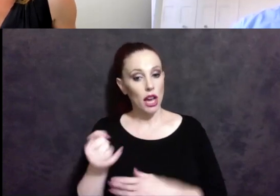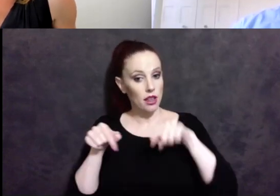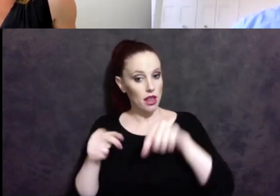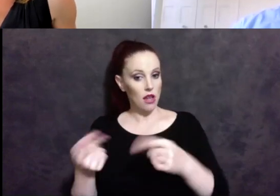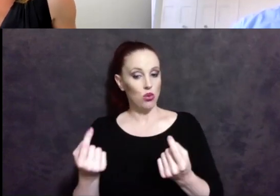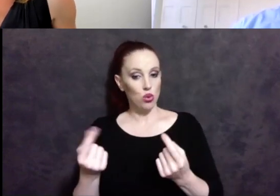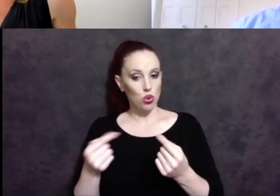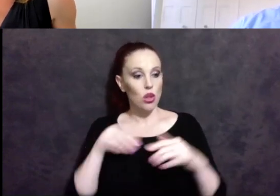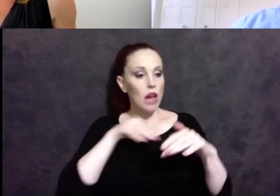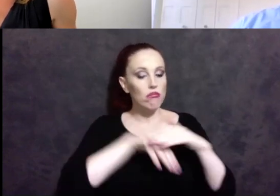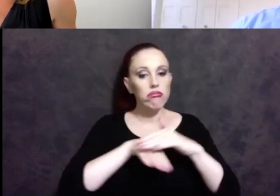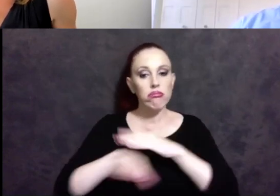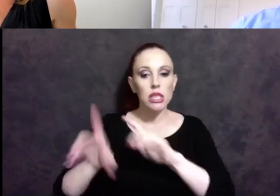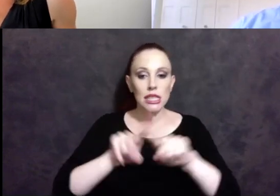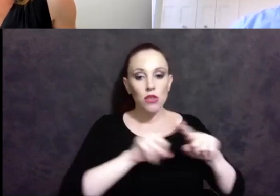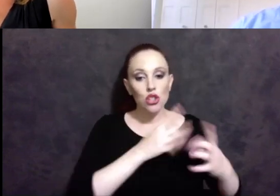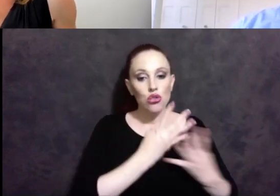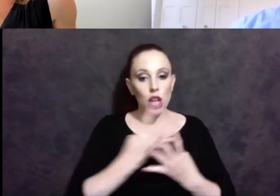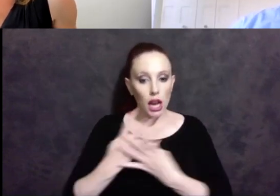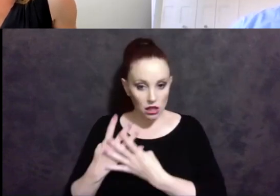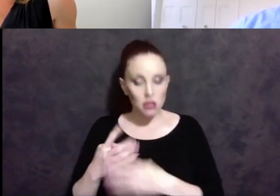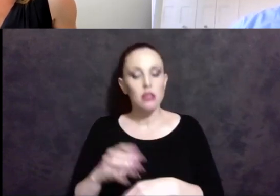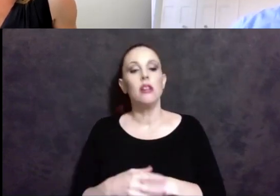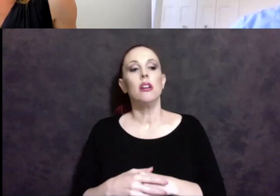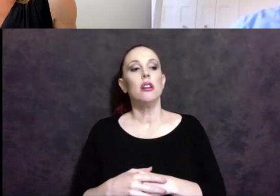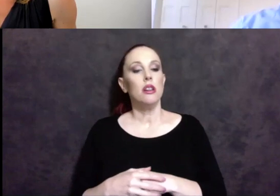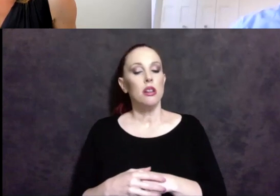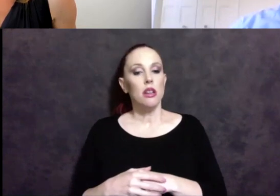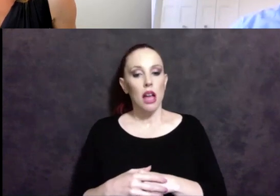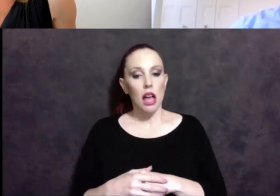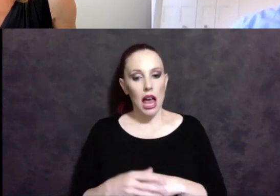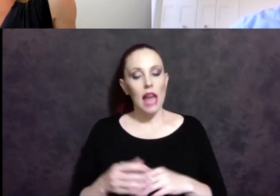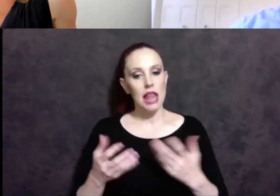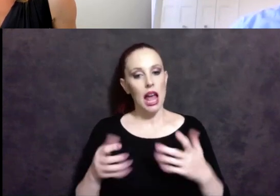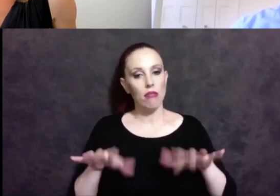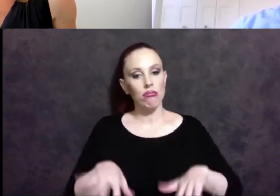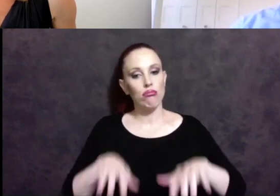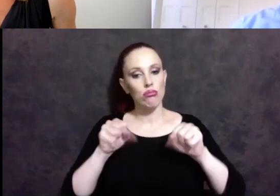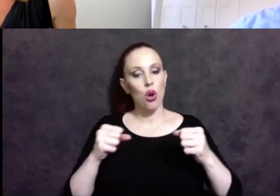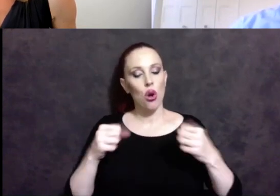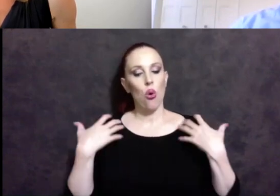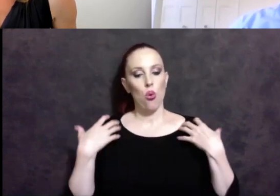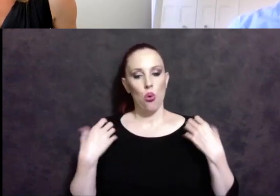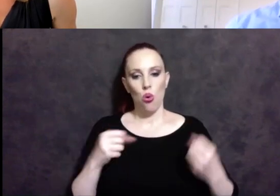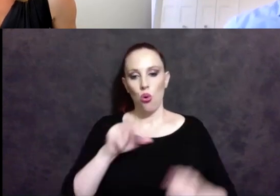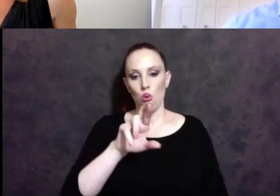jails and prisons and they run a restorative justice circle. It is typically a group of